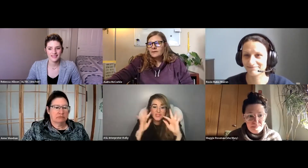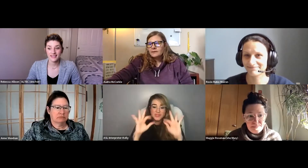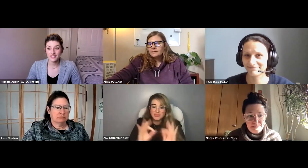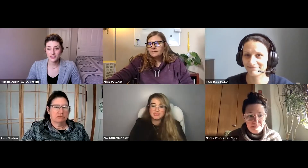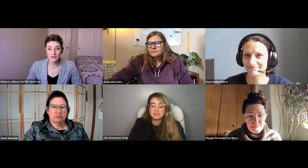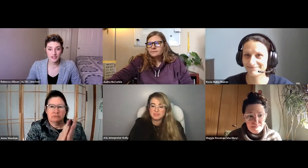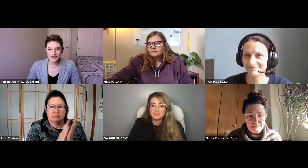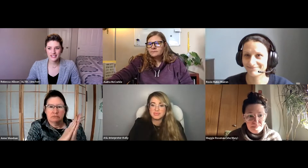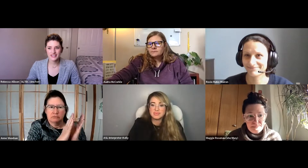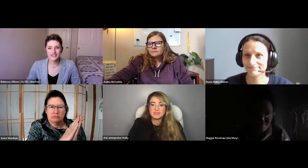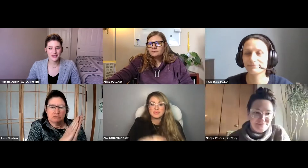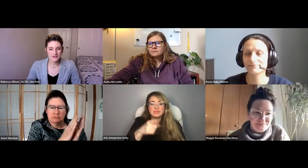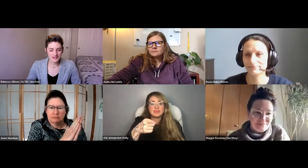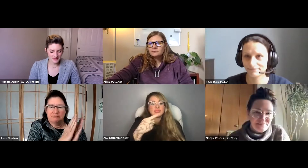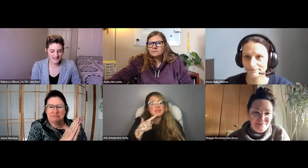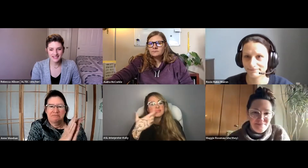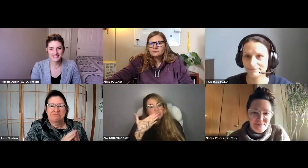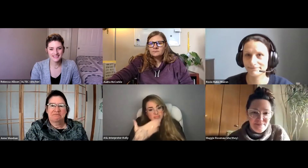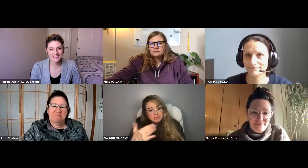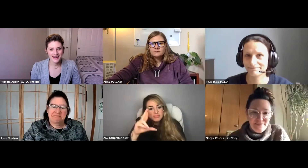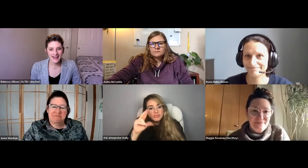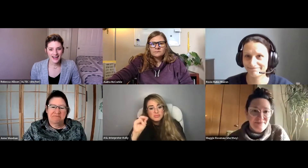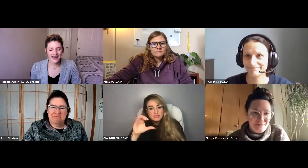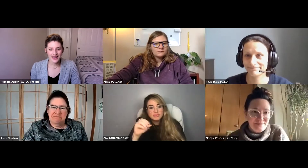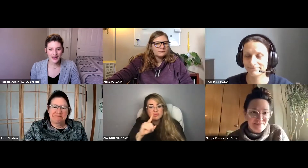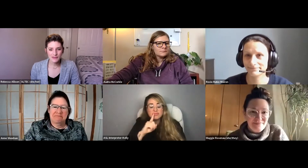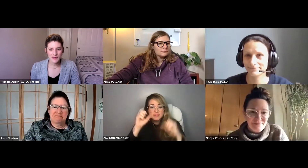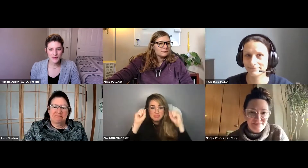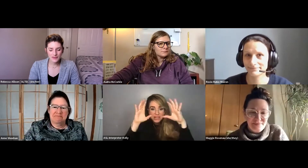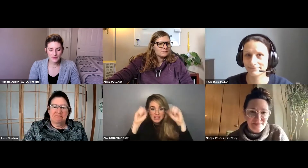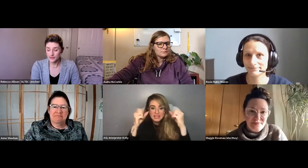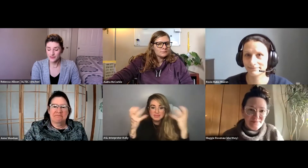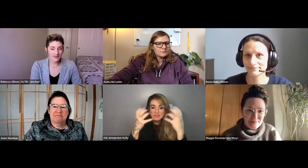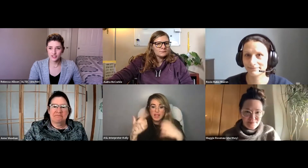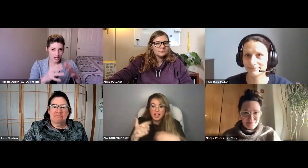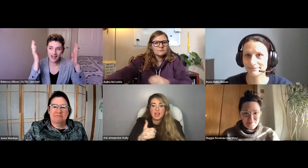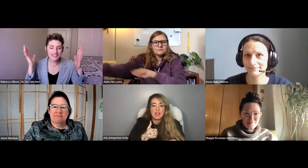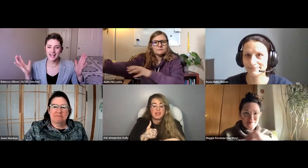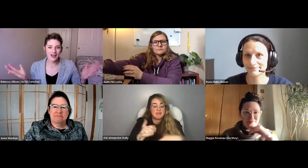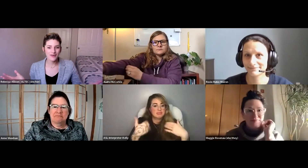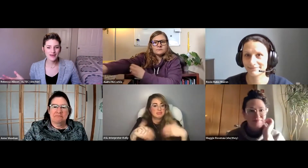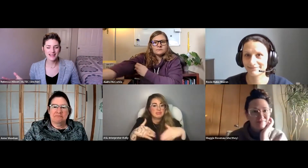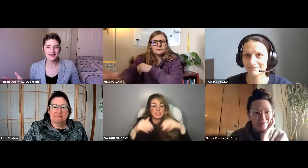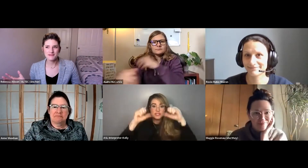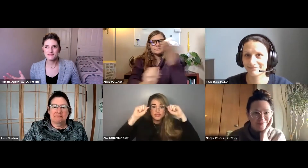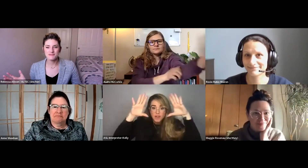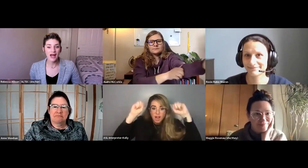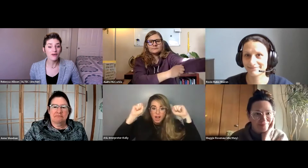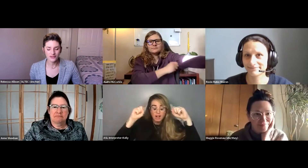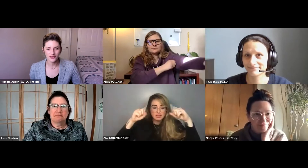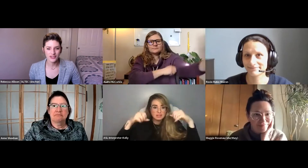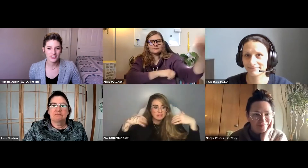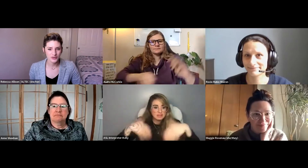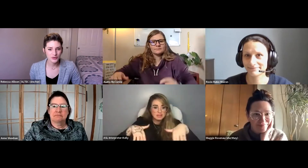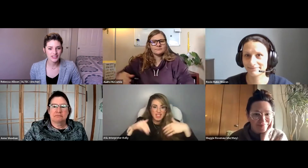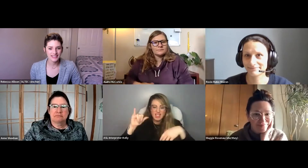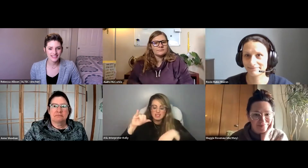Thank you so much Rocío. That was amazing! I am shocked at how powerful this tool is.